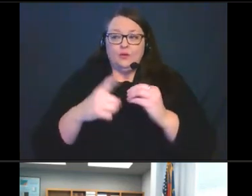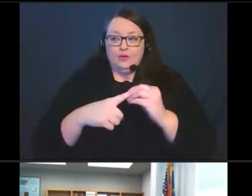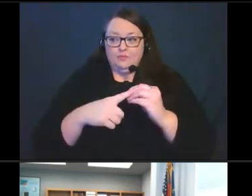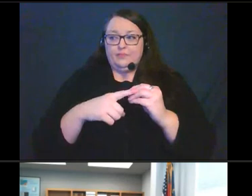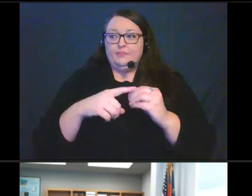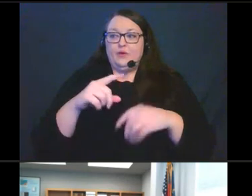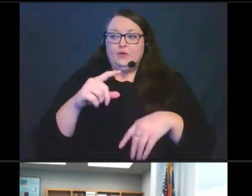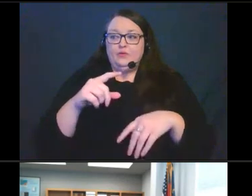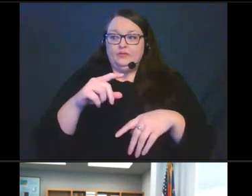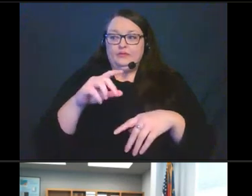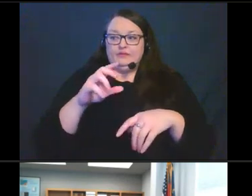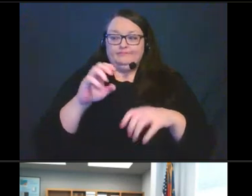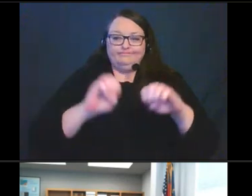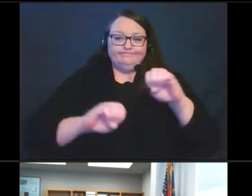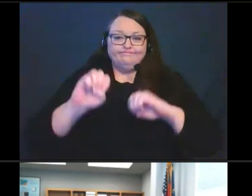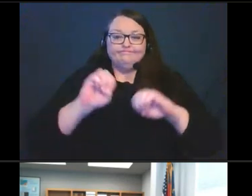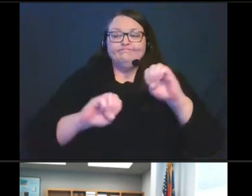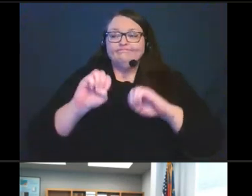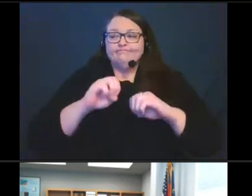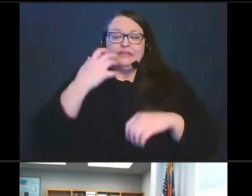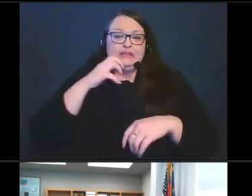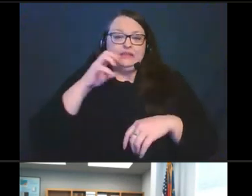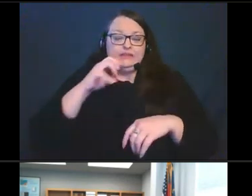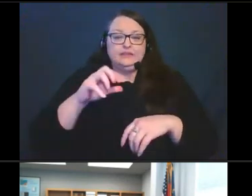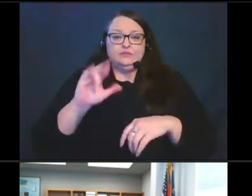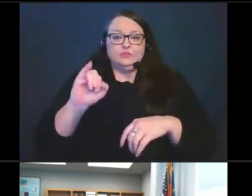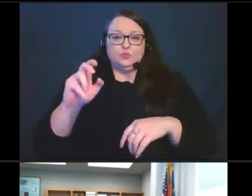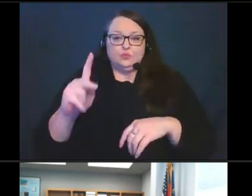I am Kim McMahon, National Weather Service Public Weather Services Program Manager,